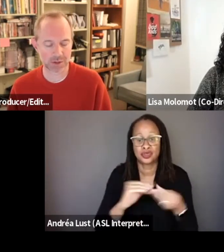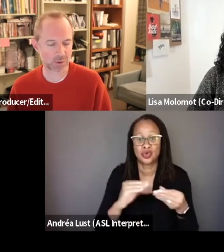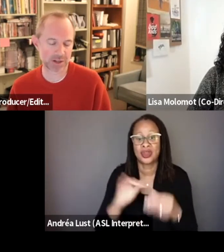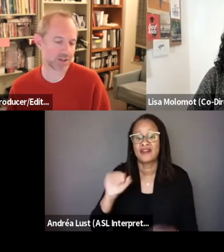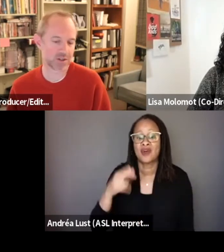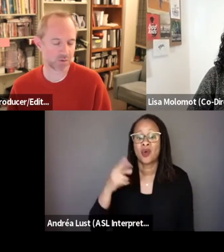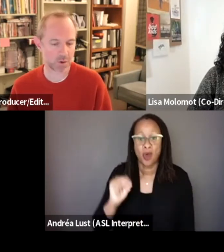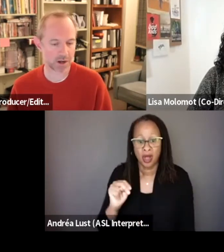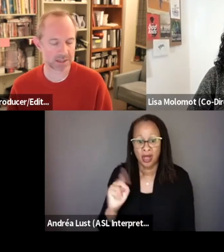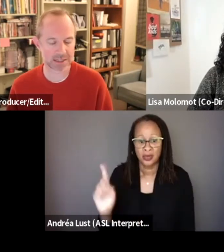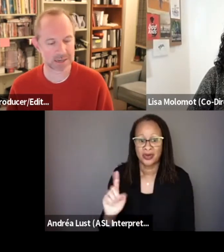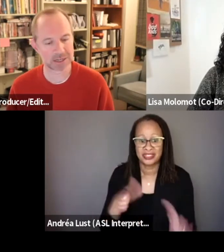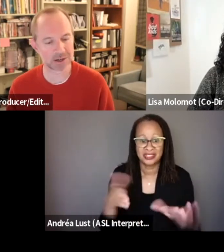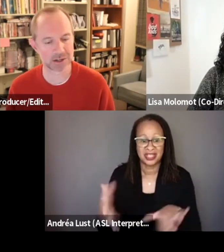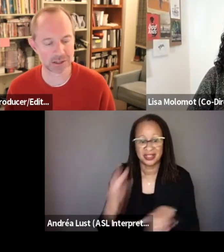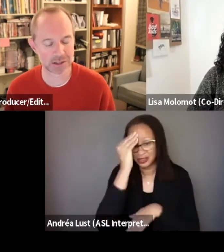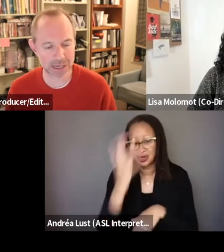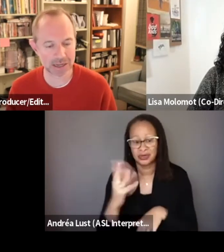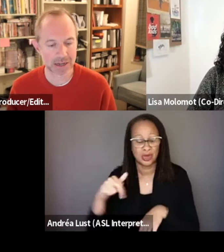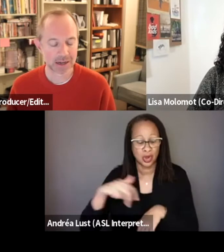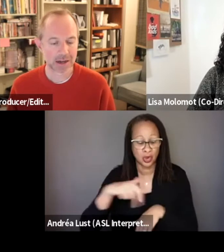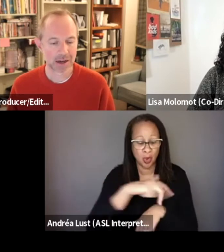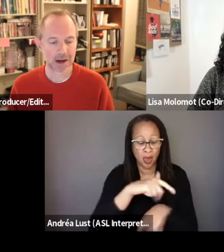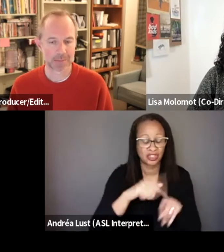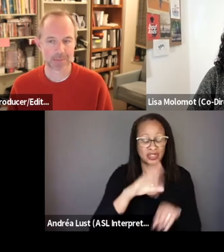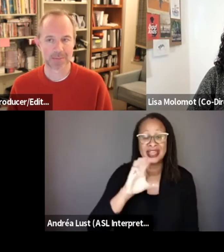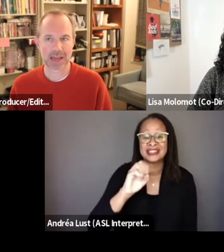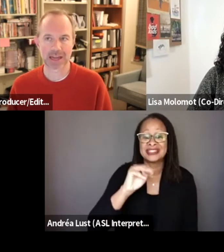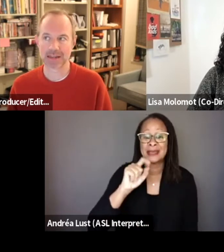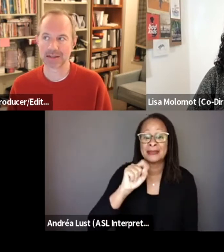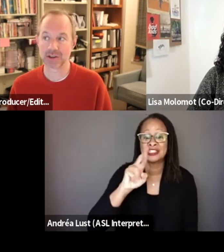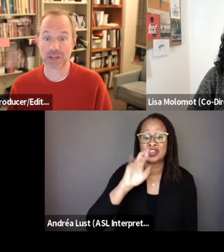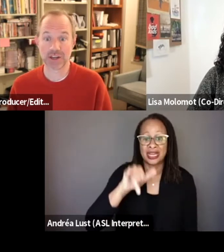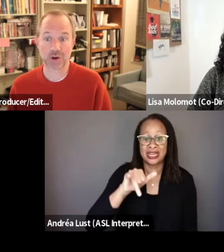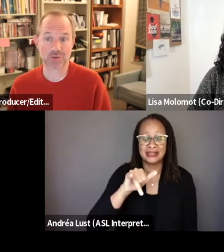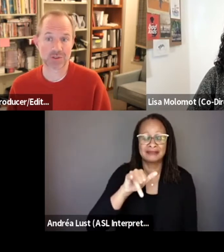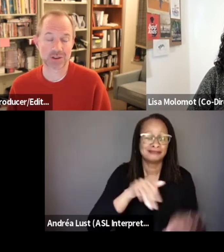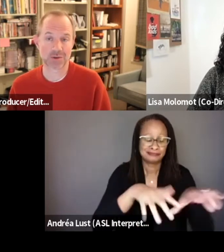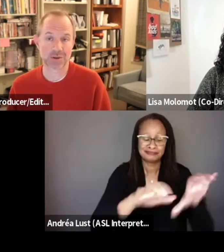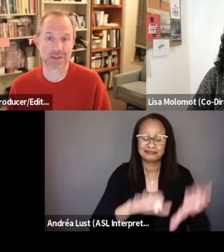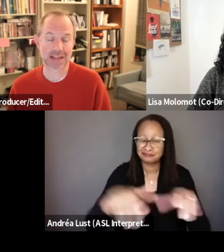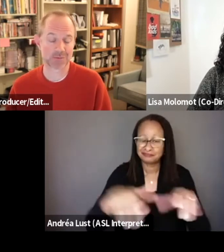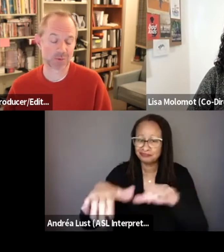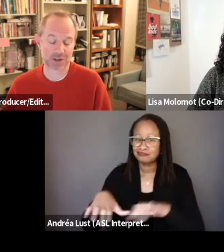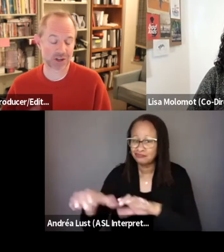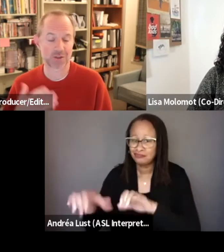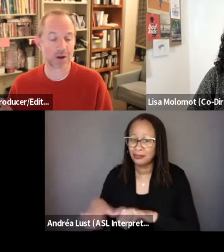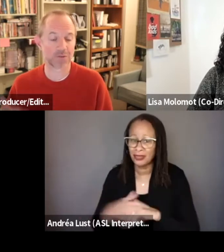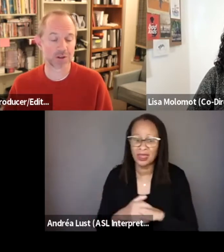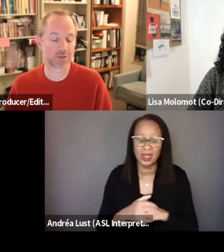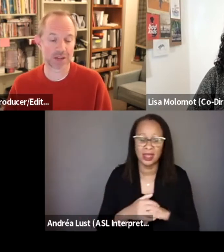where he just sort of walks in the cemetery a little bit. And, he knows, you know, when we shot the raw footage for that,